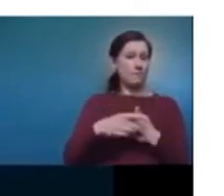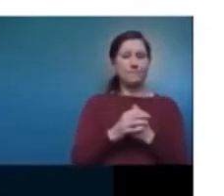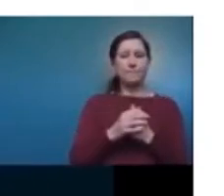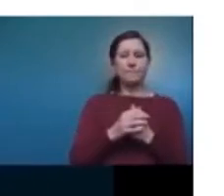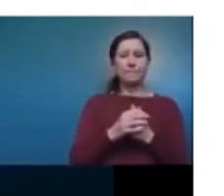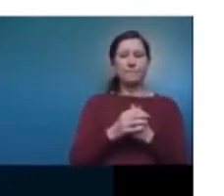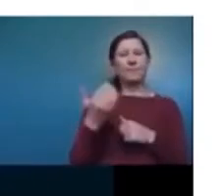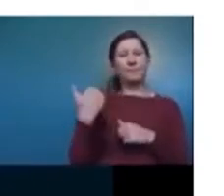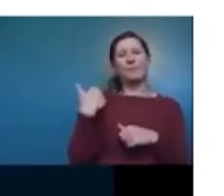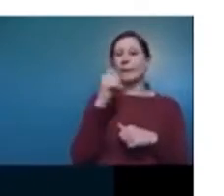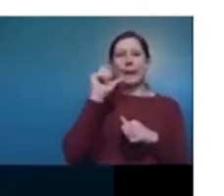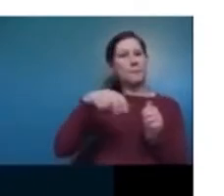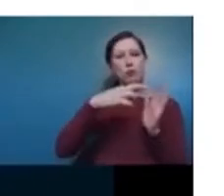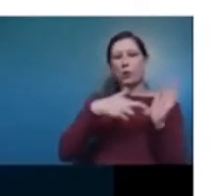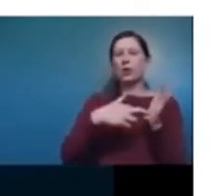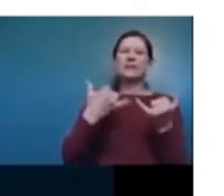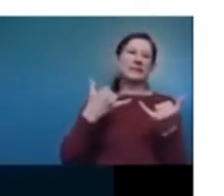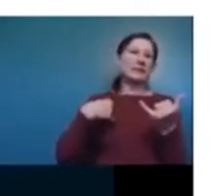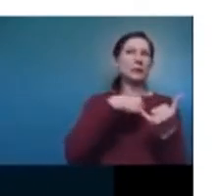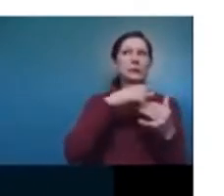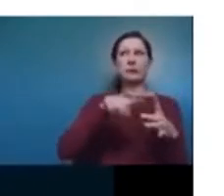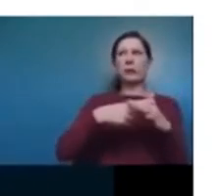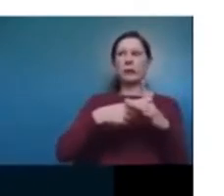Previously you didn't have to register but we started having